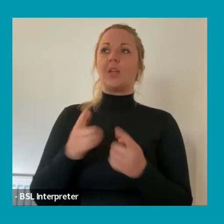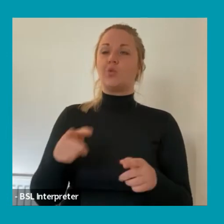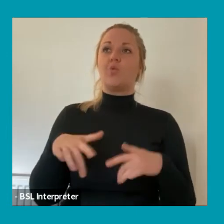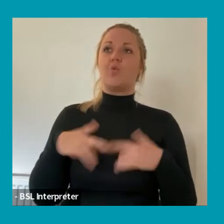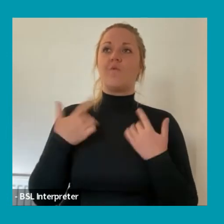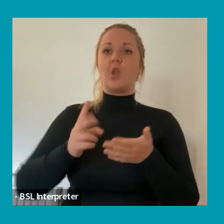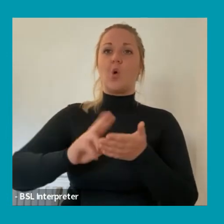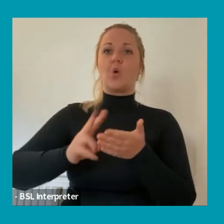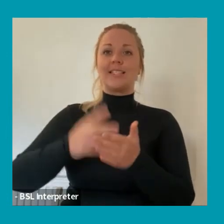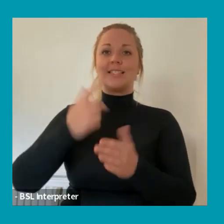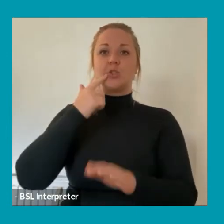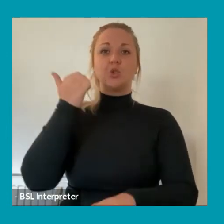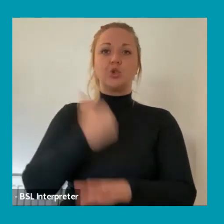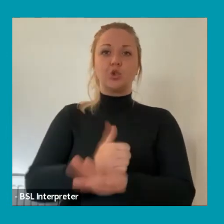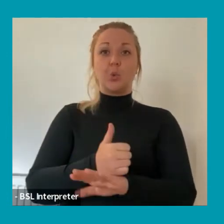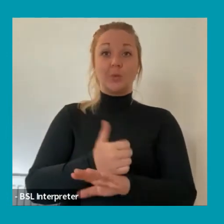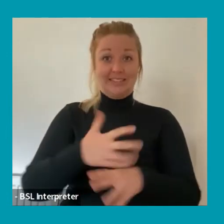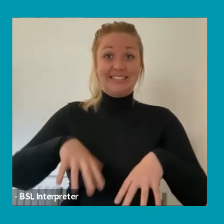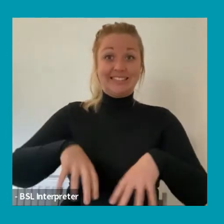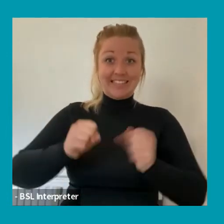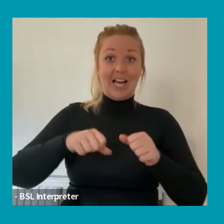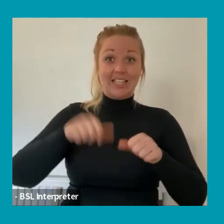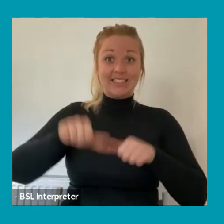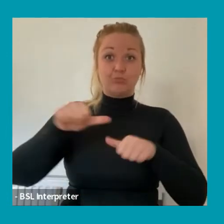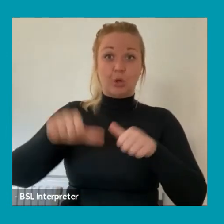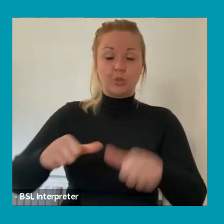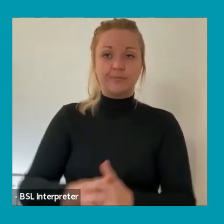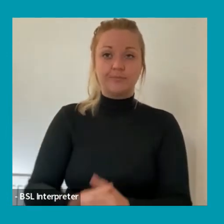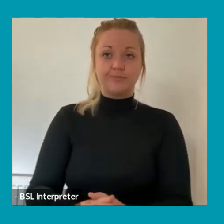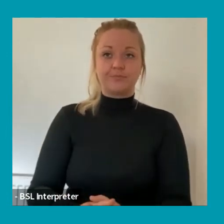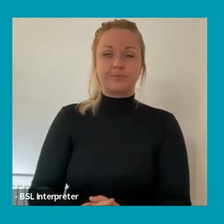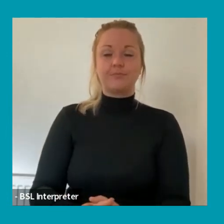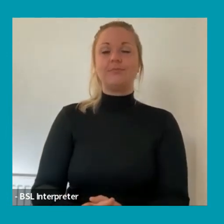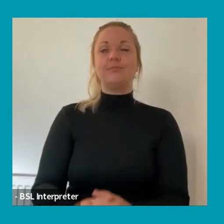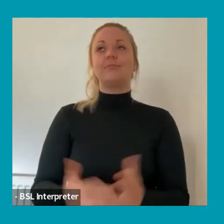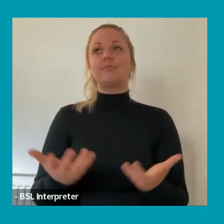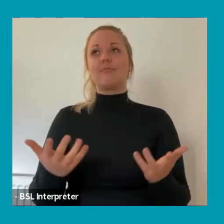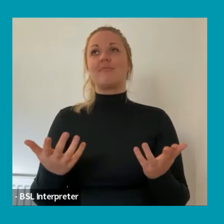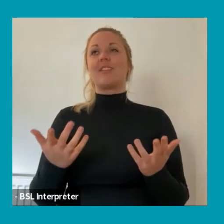I guess, I would not be being very true , if I didn't say well.